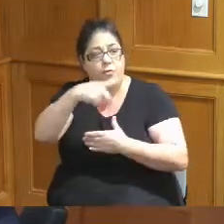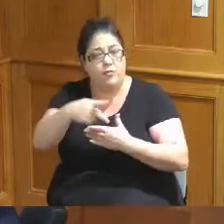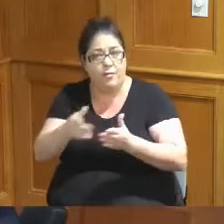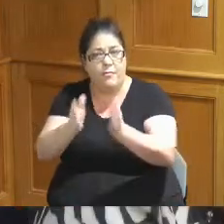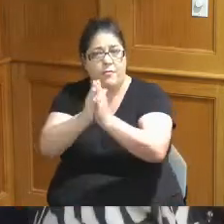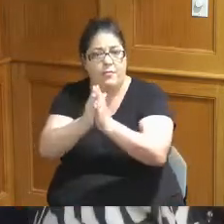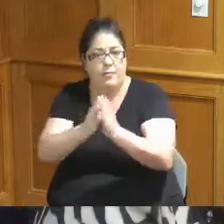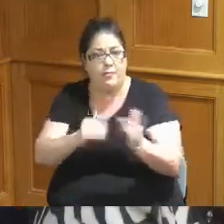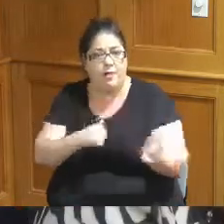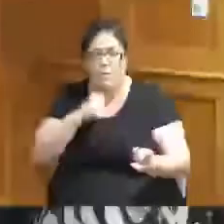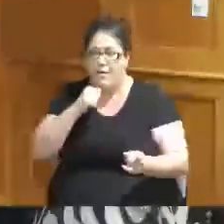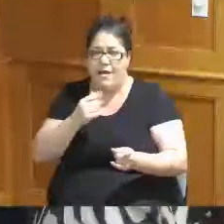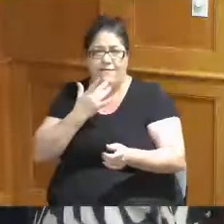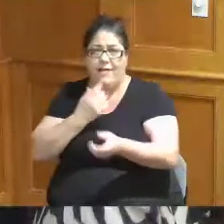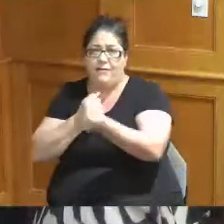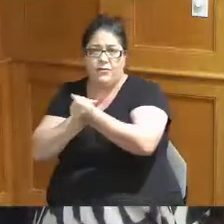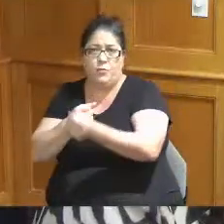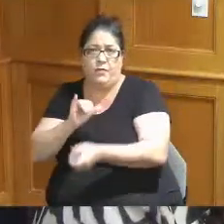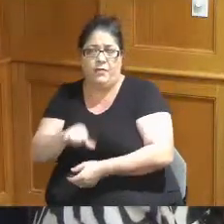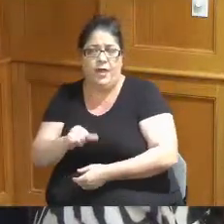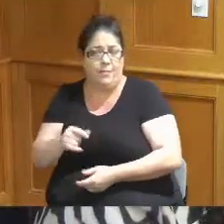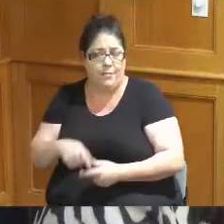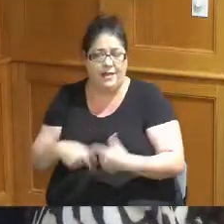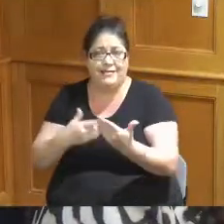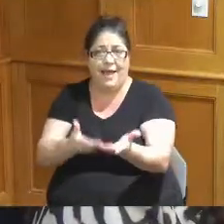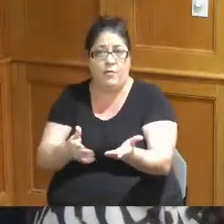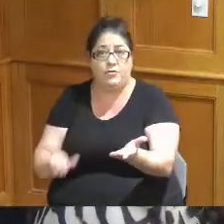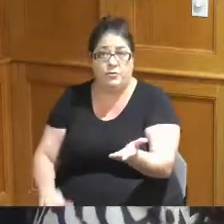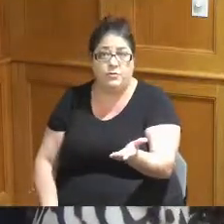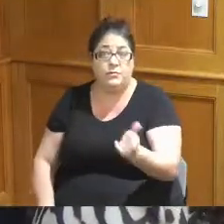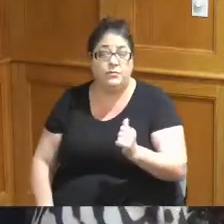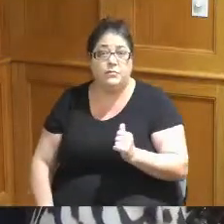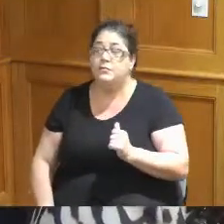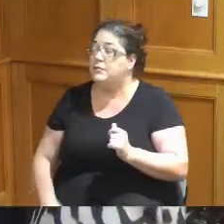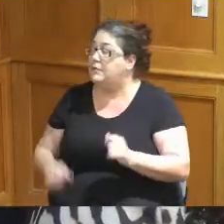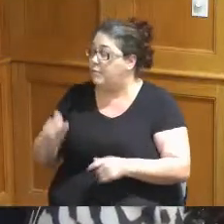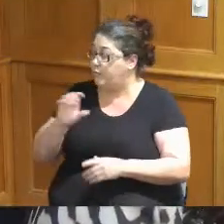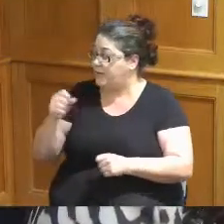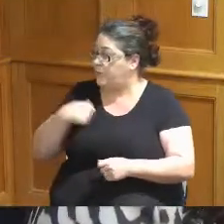I was not in favor of that either but that's how you did that one we voted there was a vote